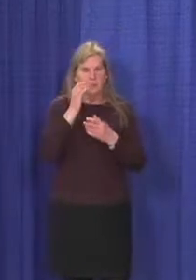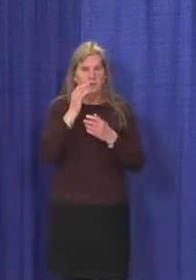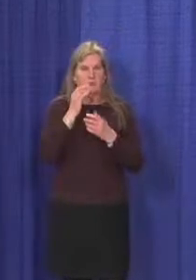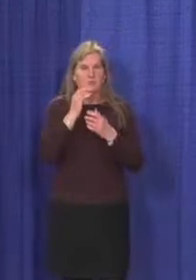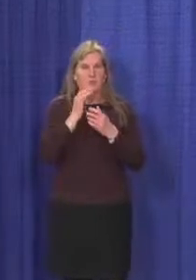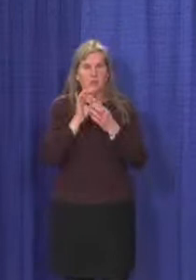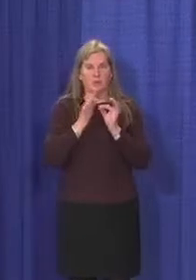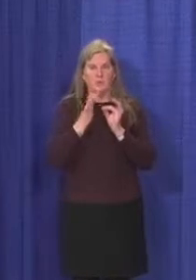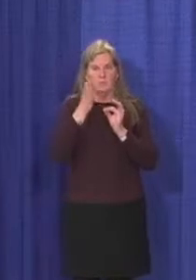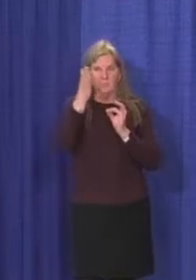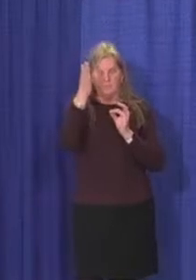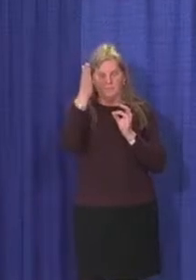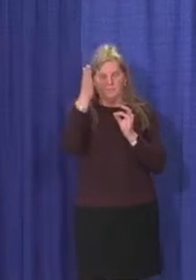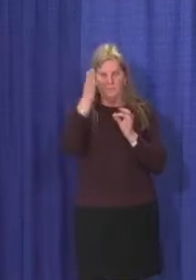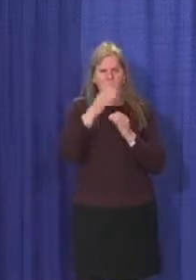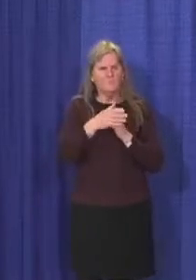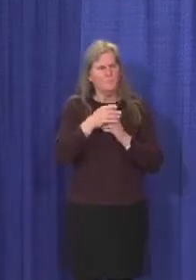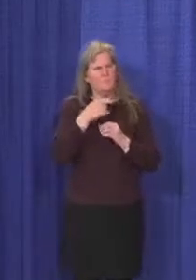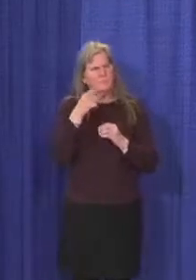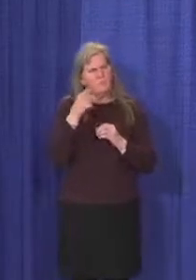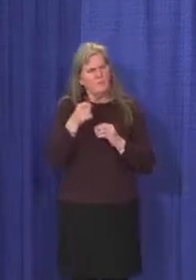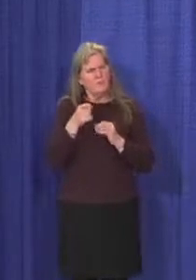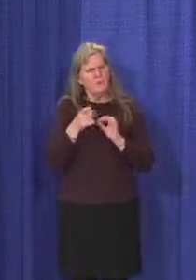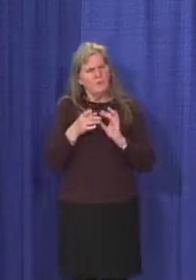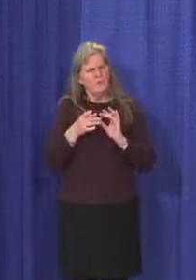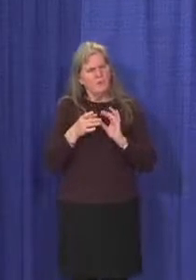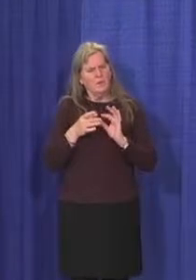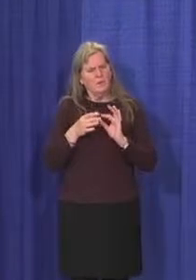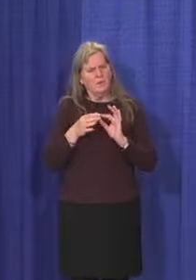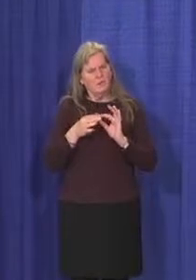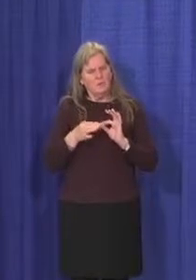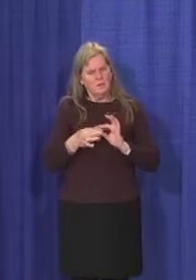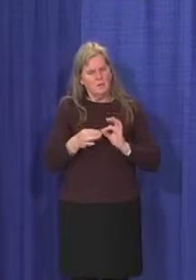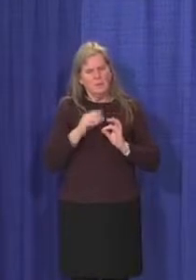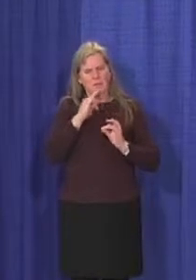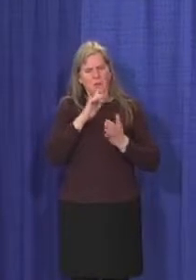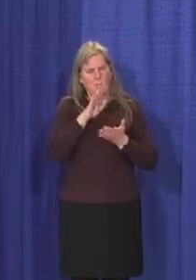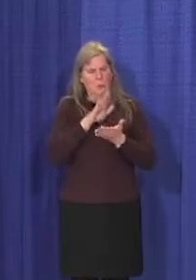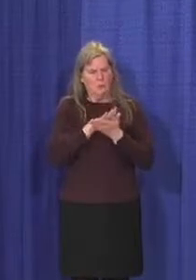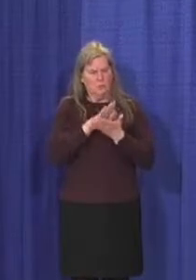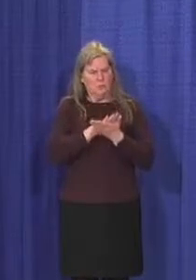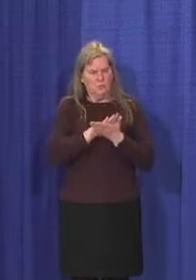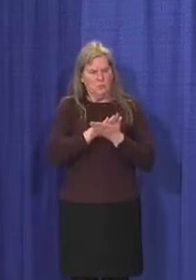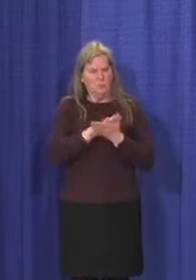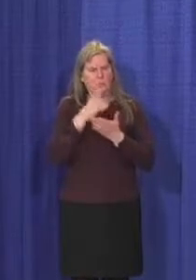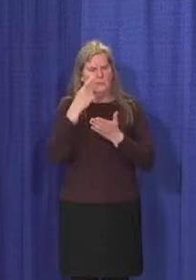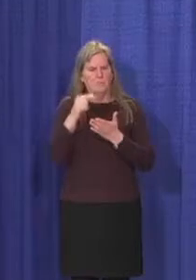Andre: You talked about the school for vaccination of youth